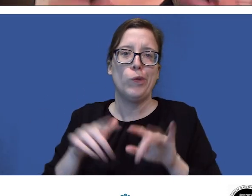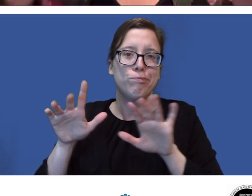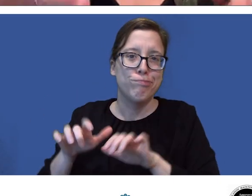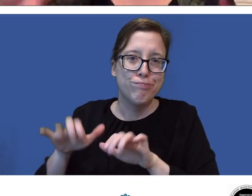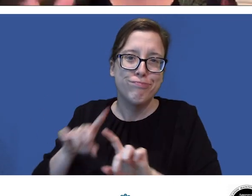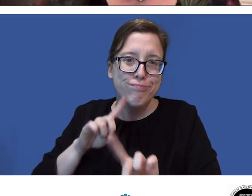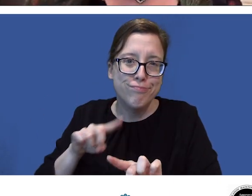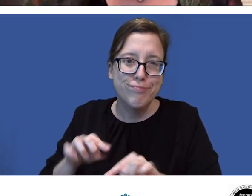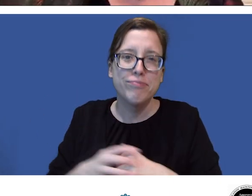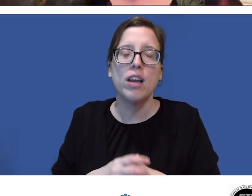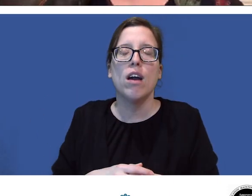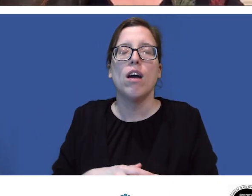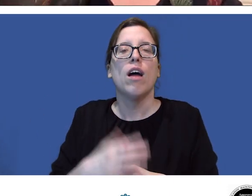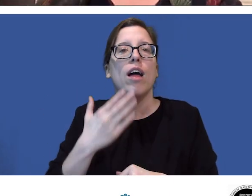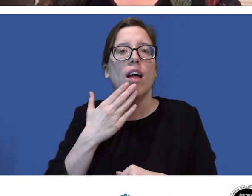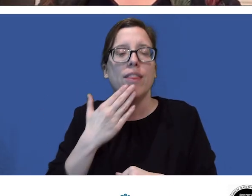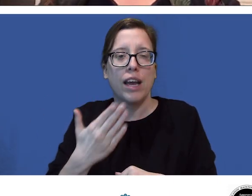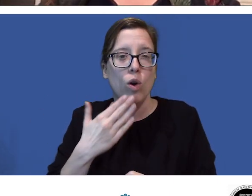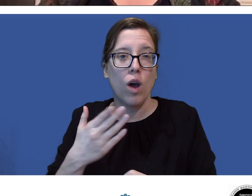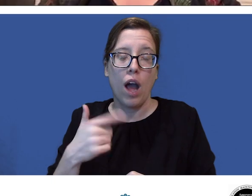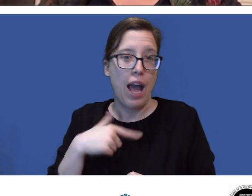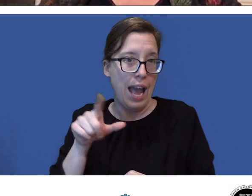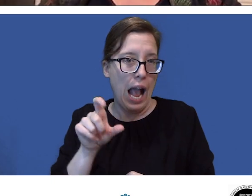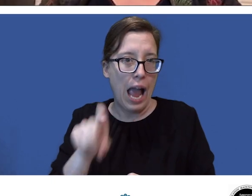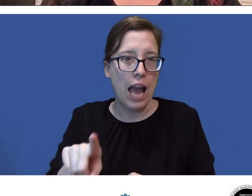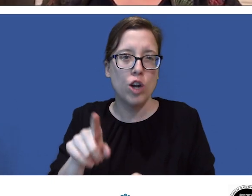Thank you for playing along with me–And I would ask you,